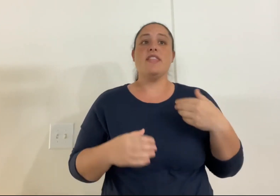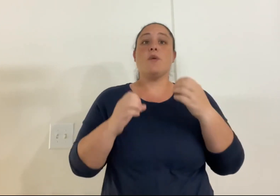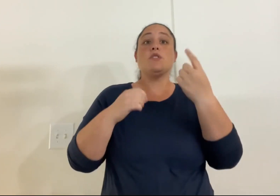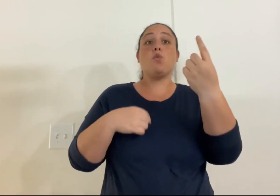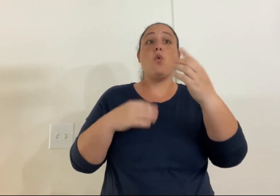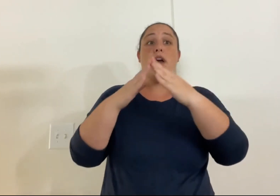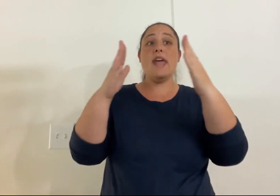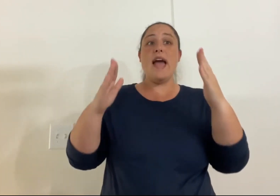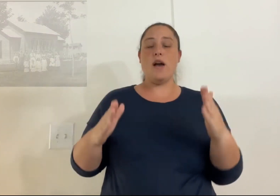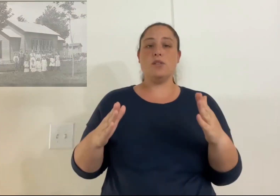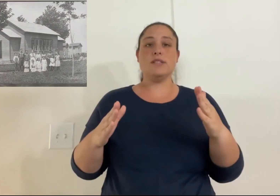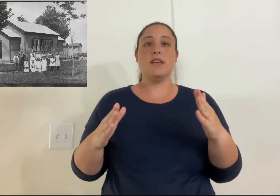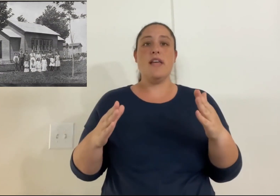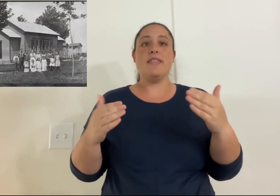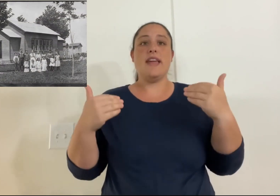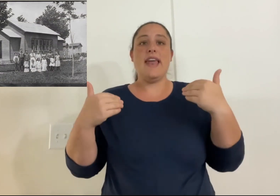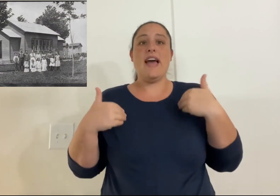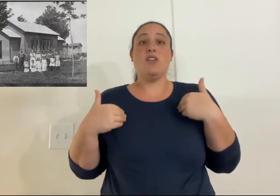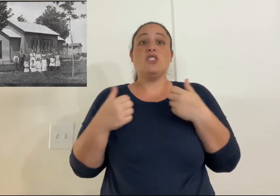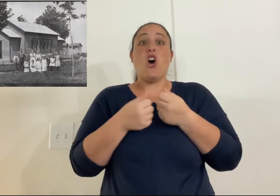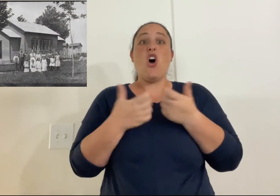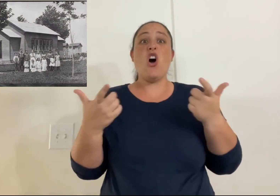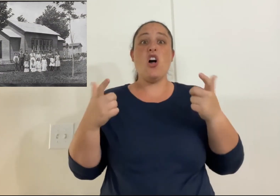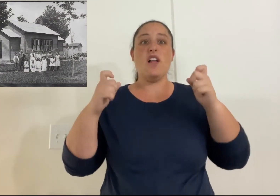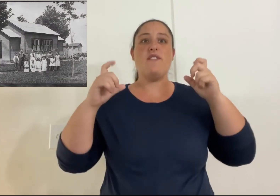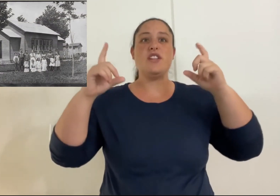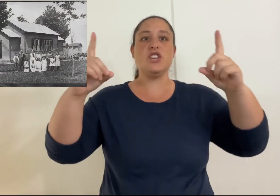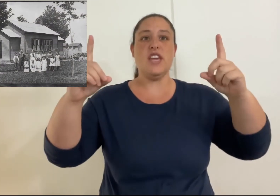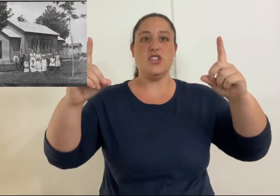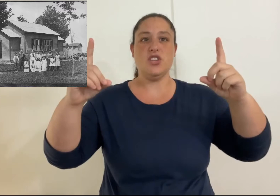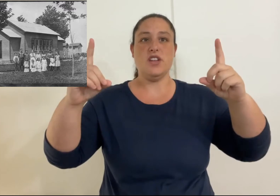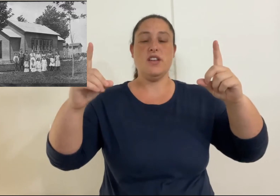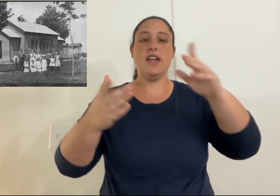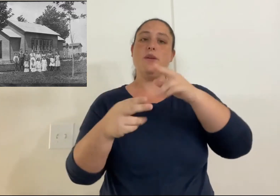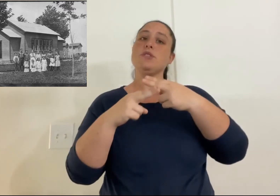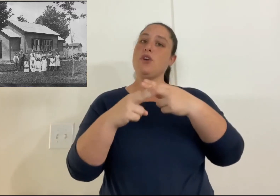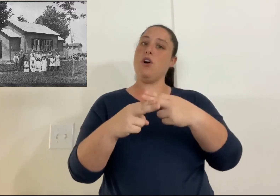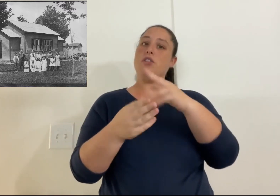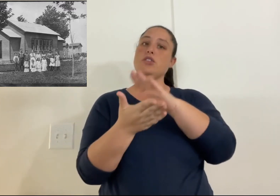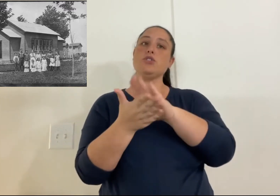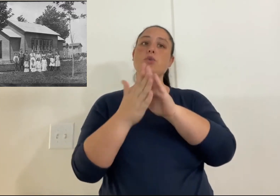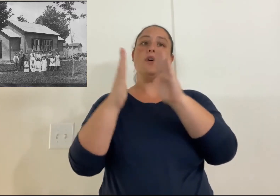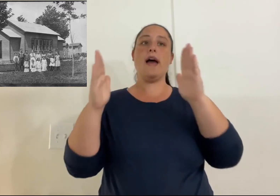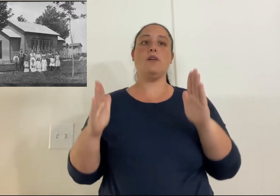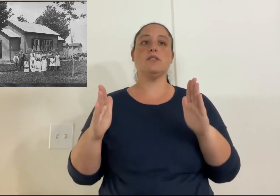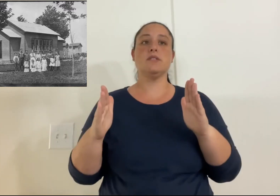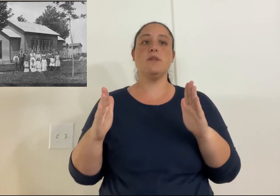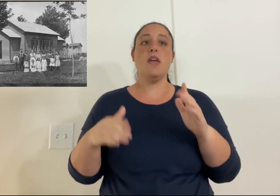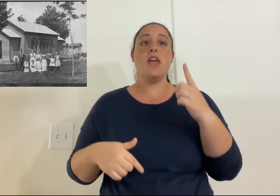There was one house that held all of education. These were called schoolhouses.